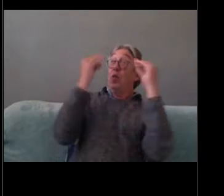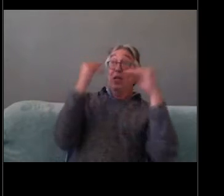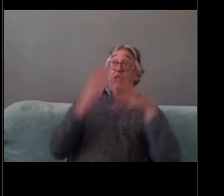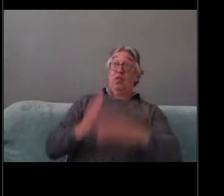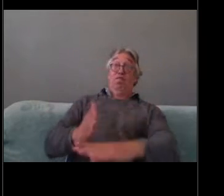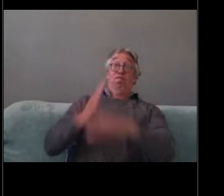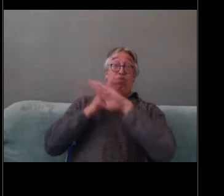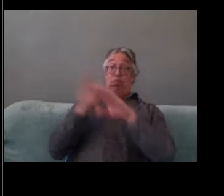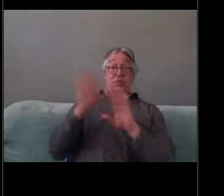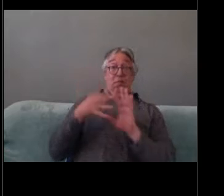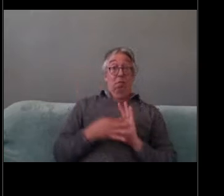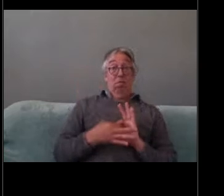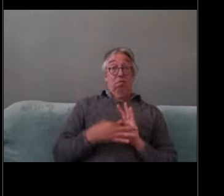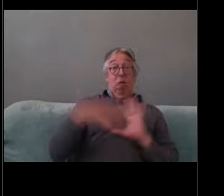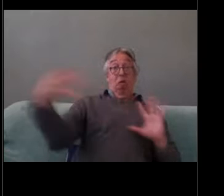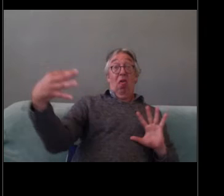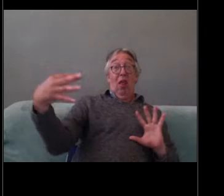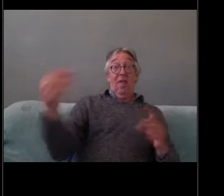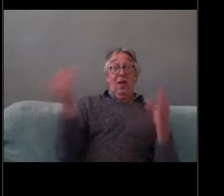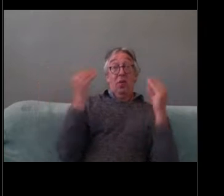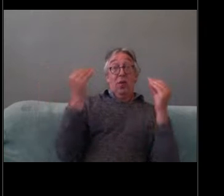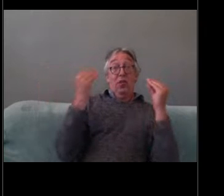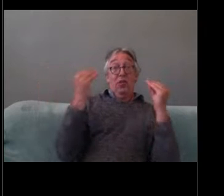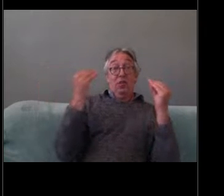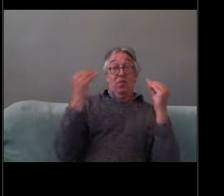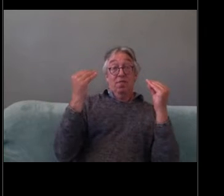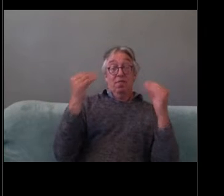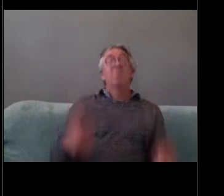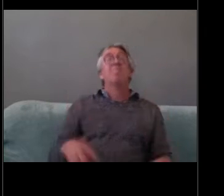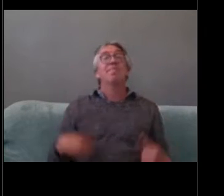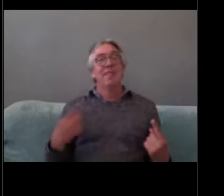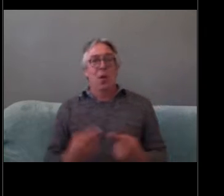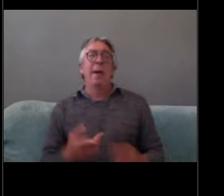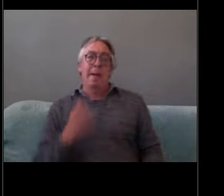This is also something we can or we should tackle with the EU funds.